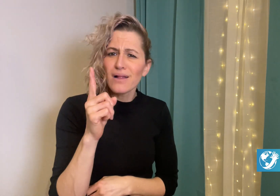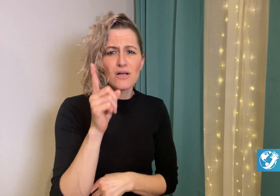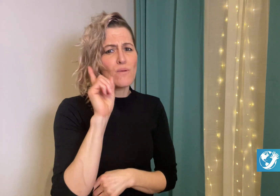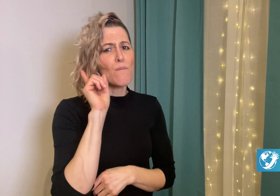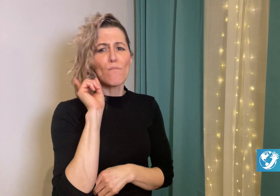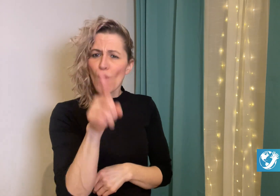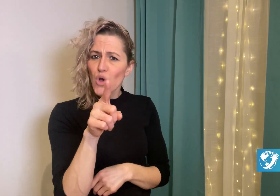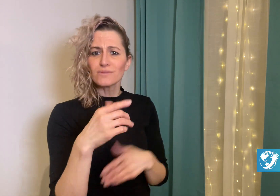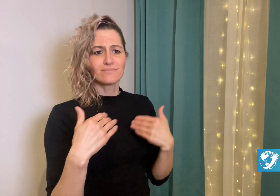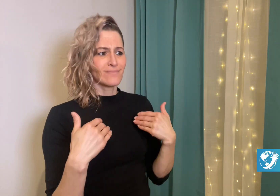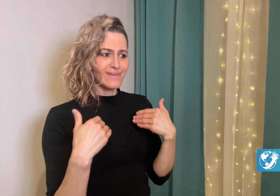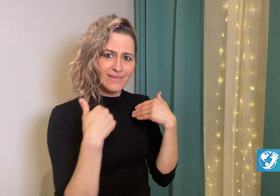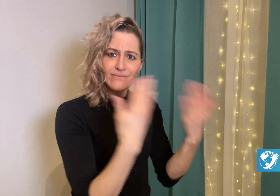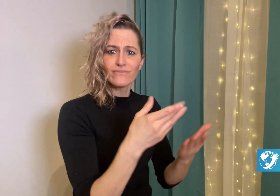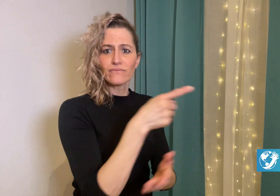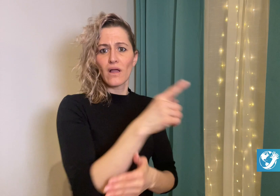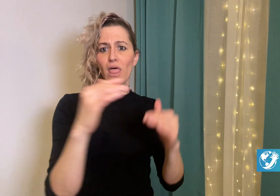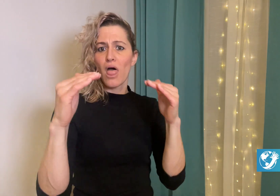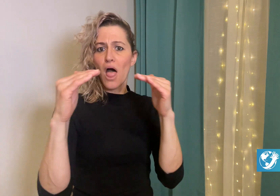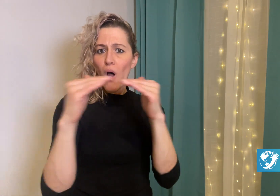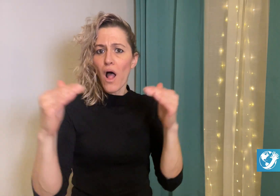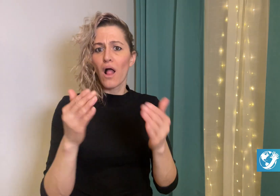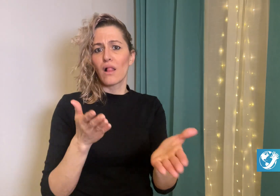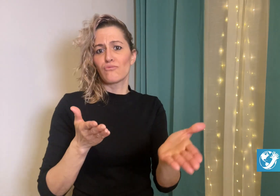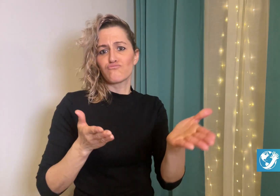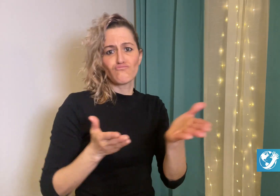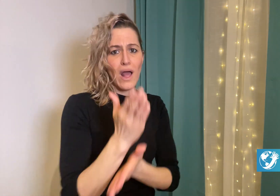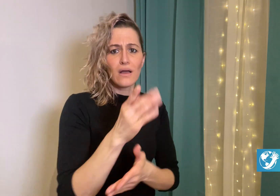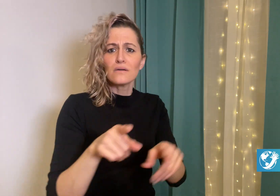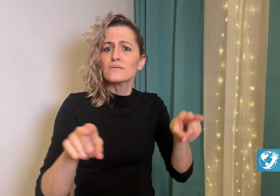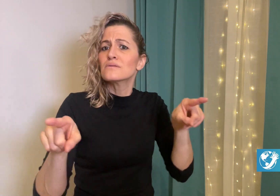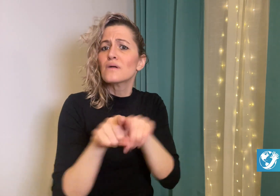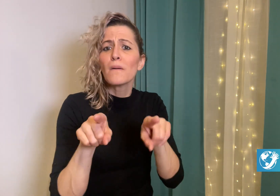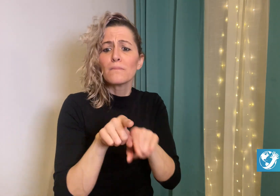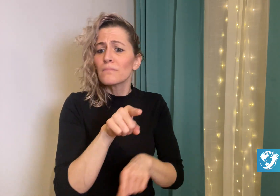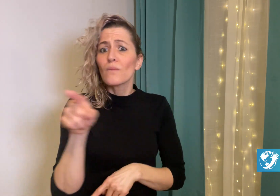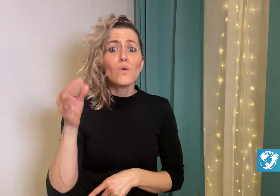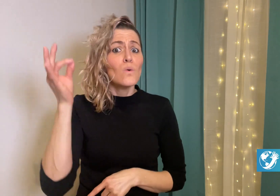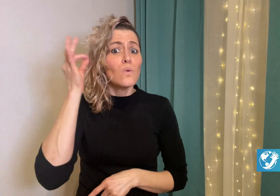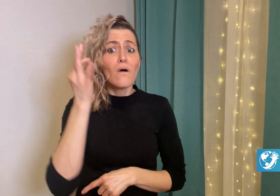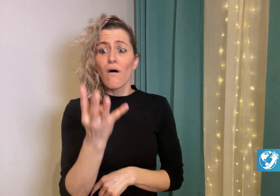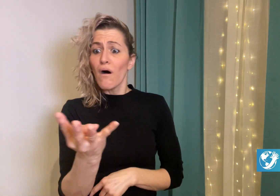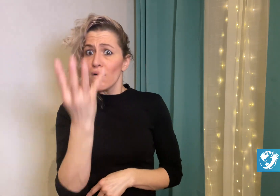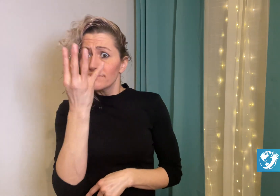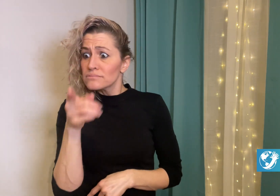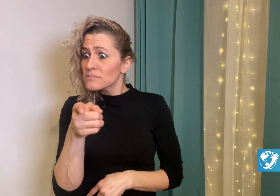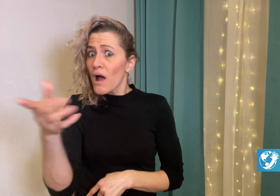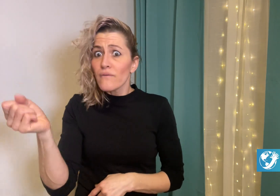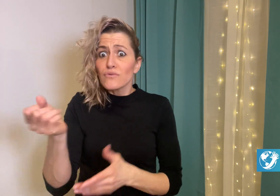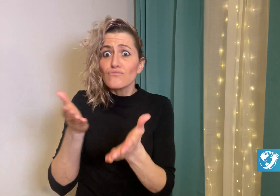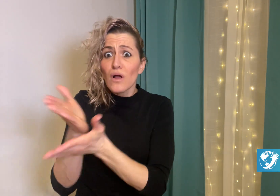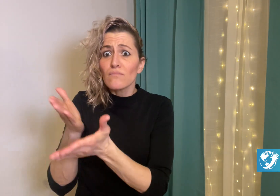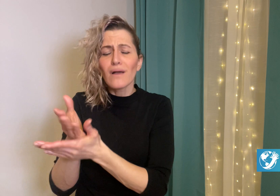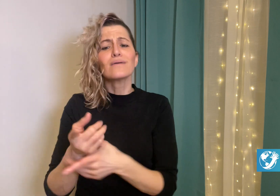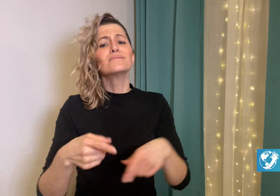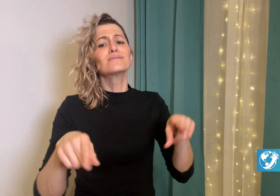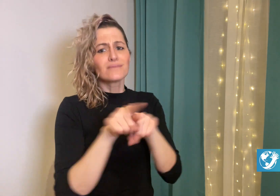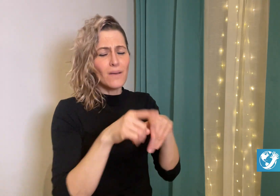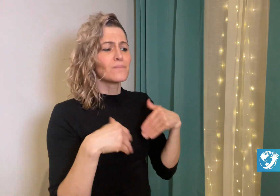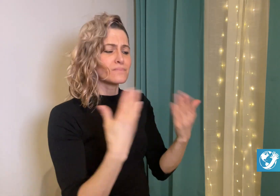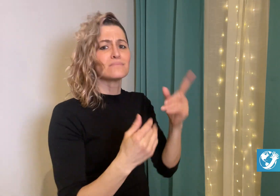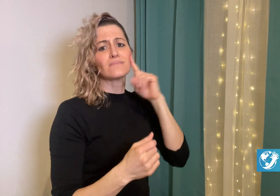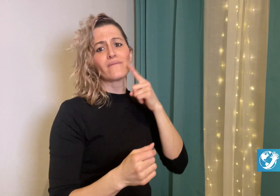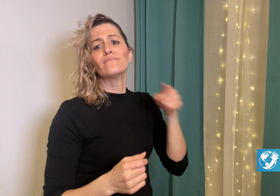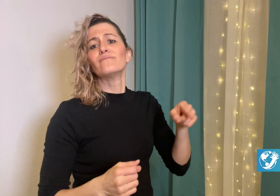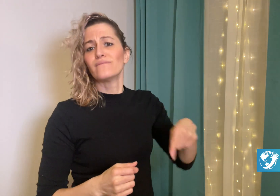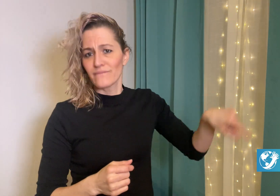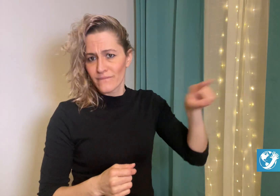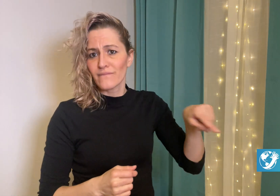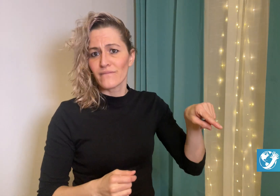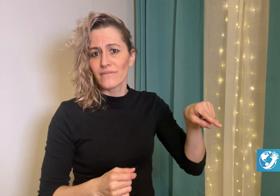they should still receive equal rights to other hearing prisoners.